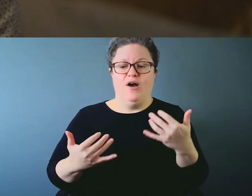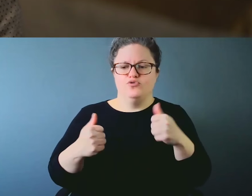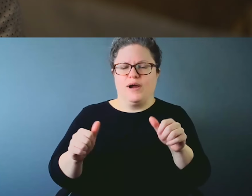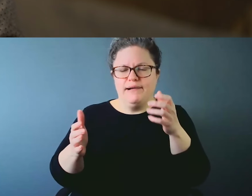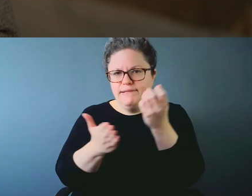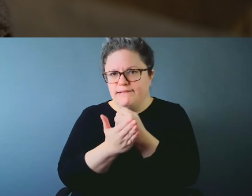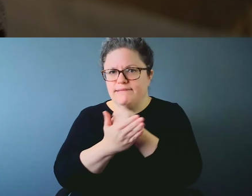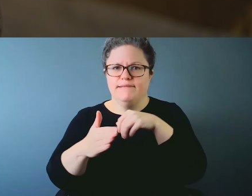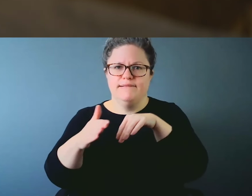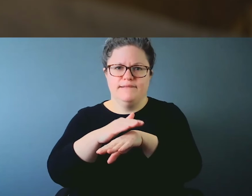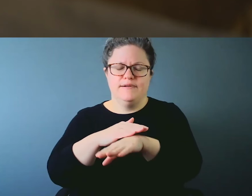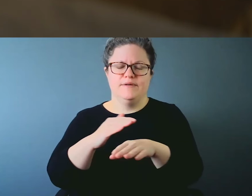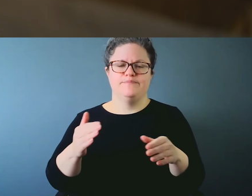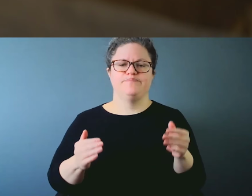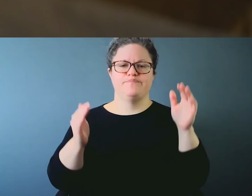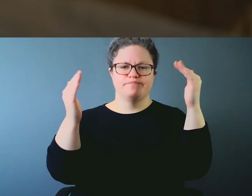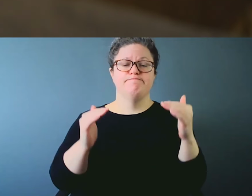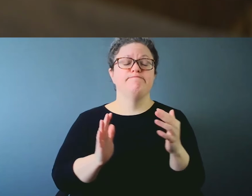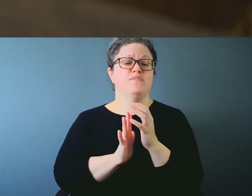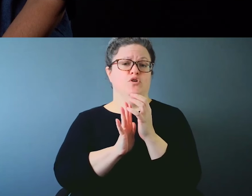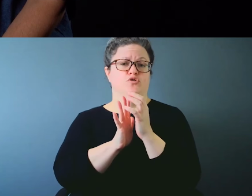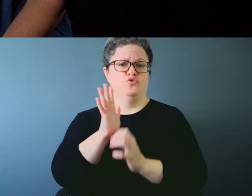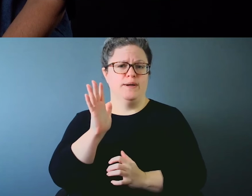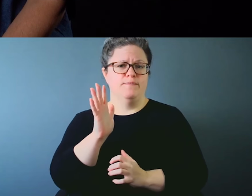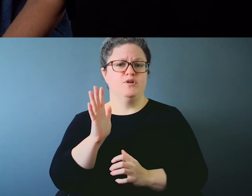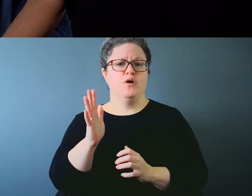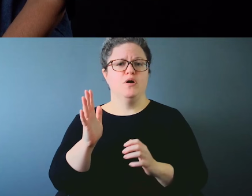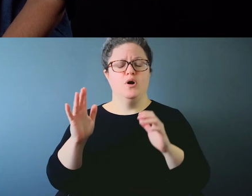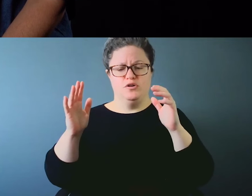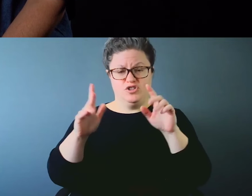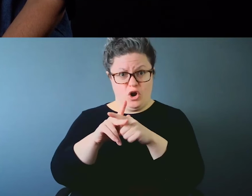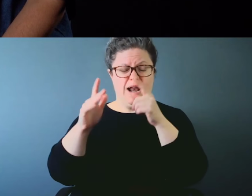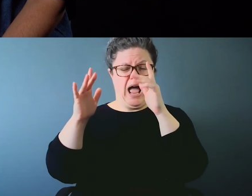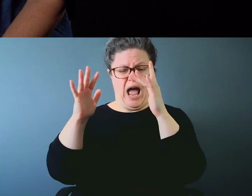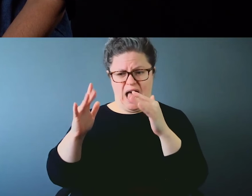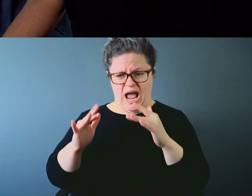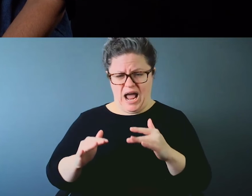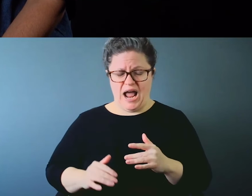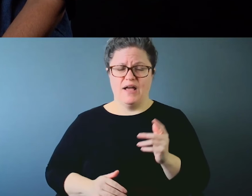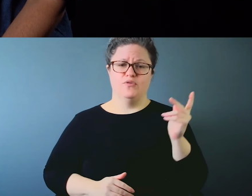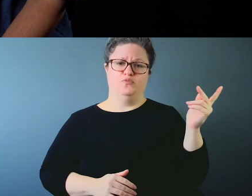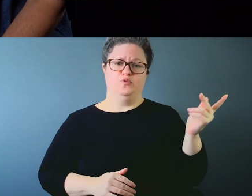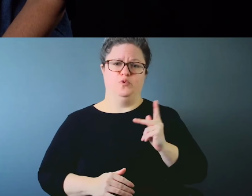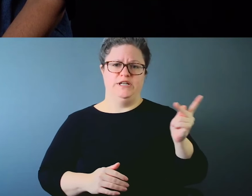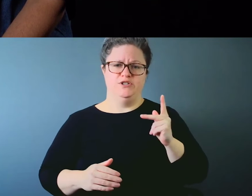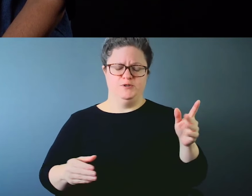The script came up to a certain evolution. Then Cristina and I took the script and realized that the best